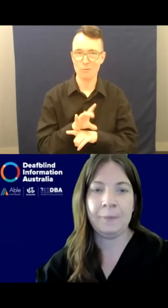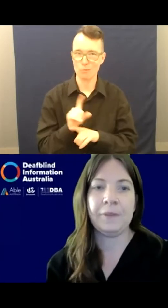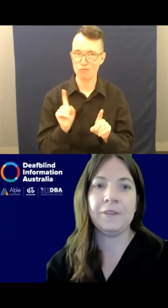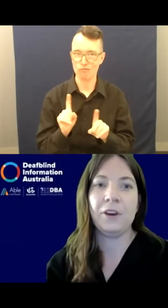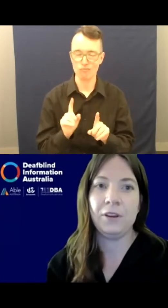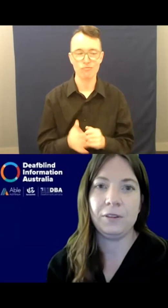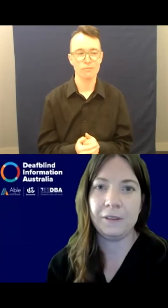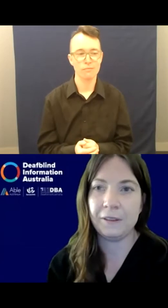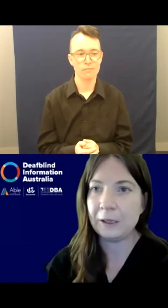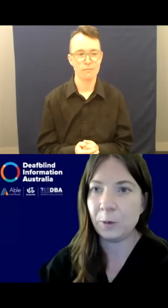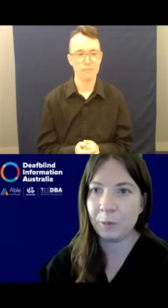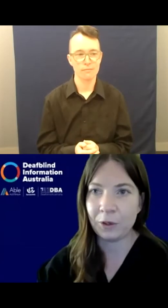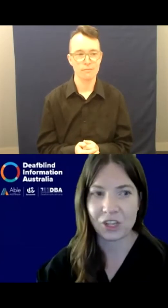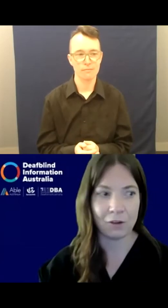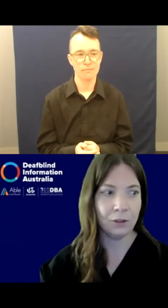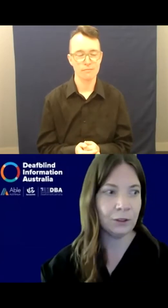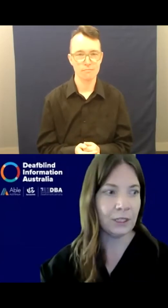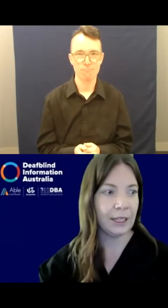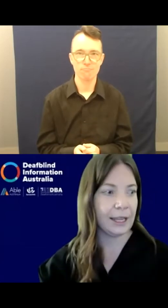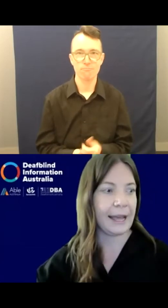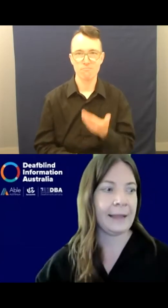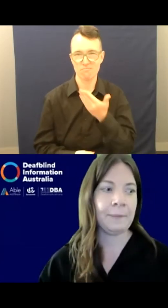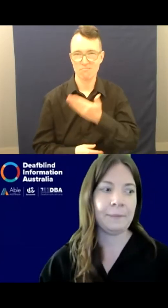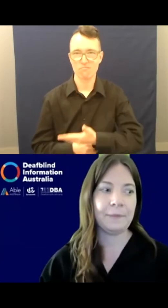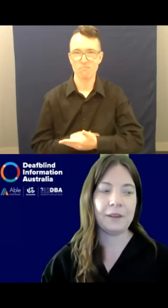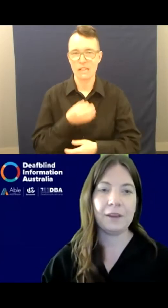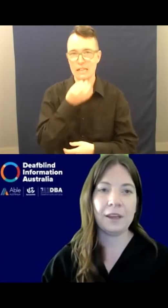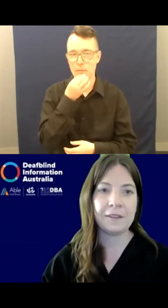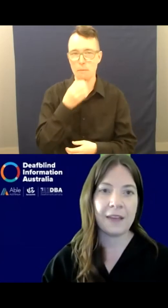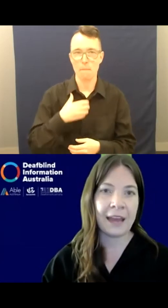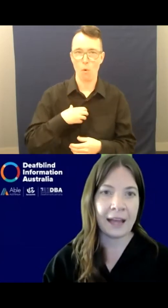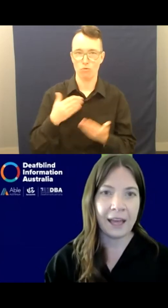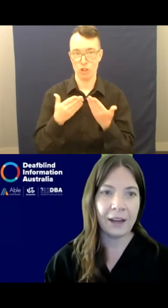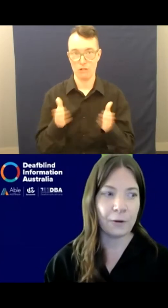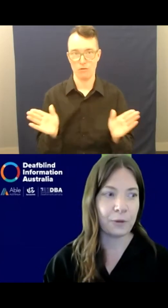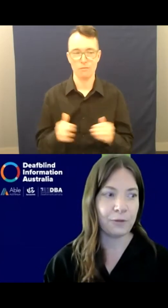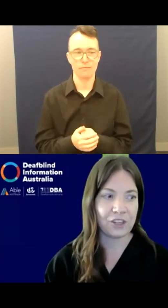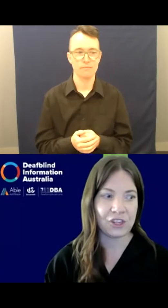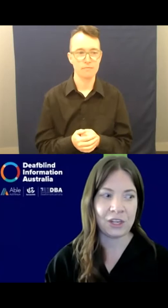So this is a little bit more general. It's an allied health profession that